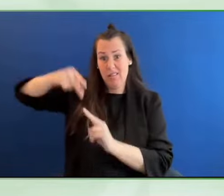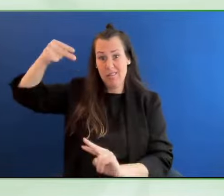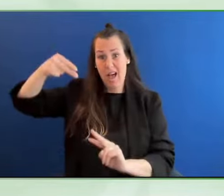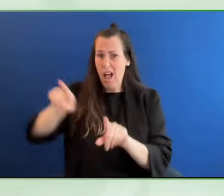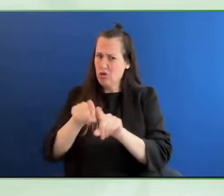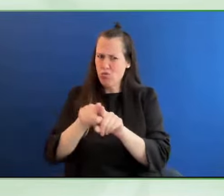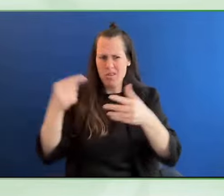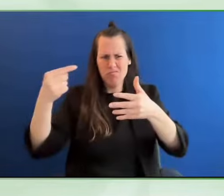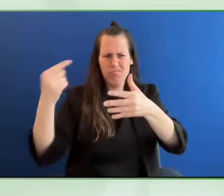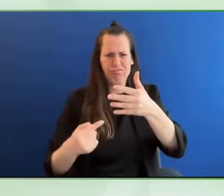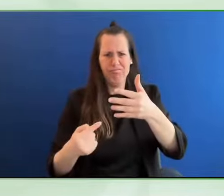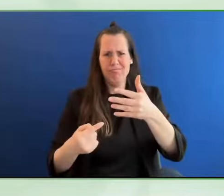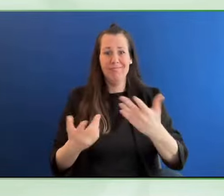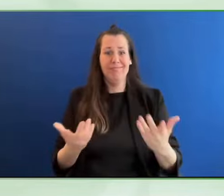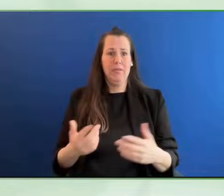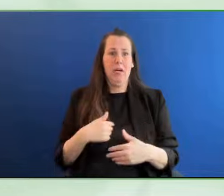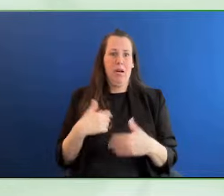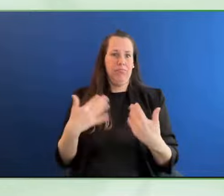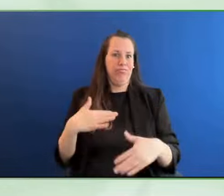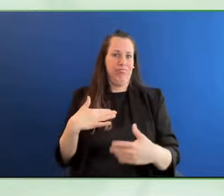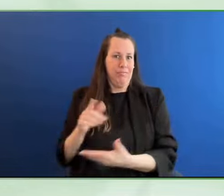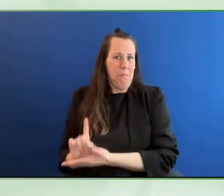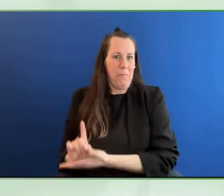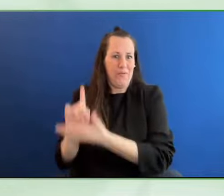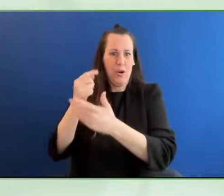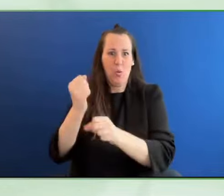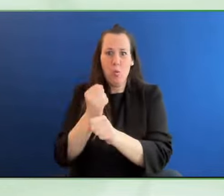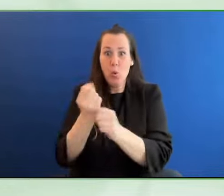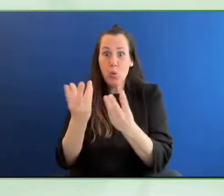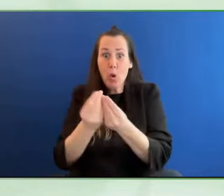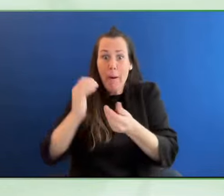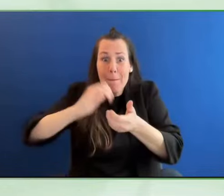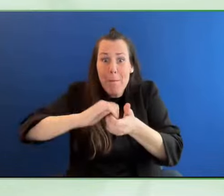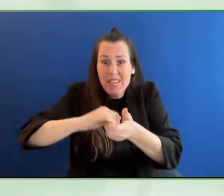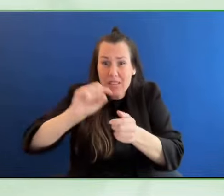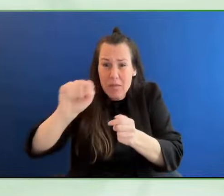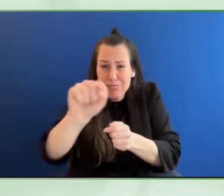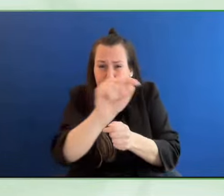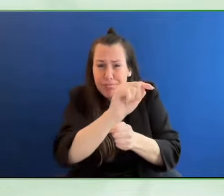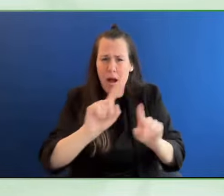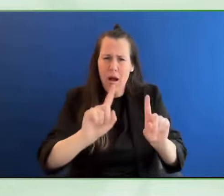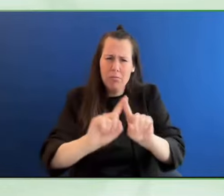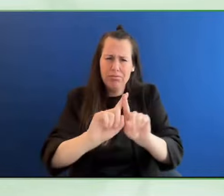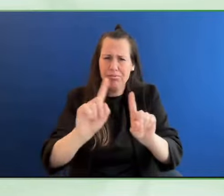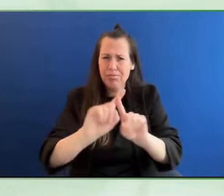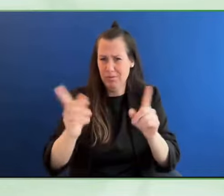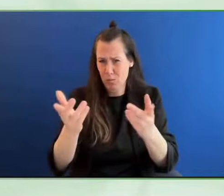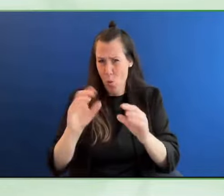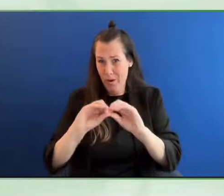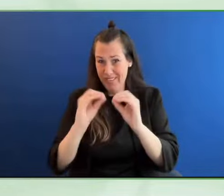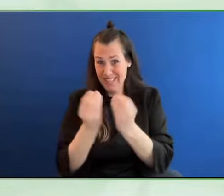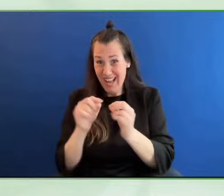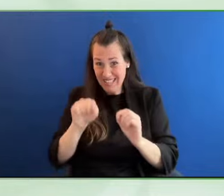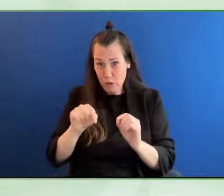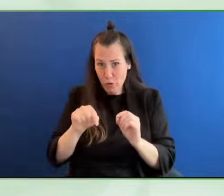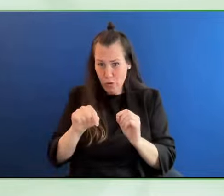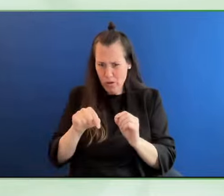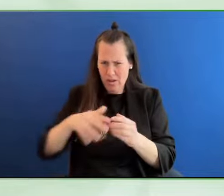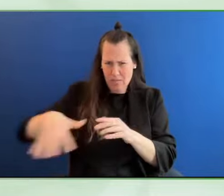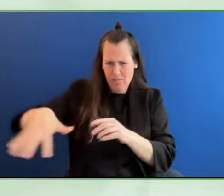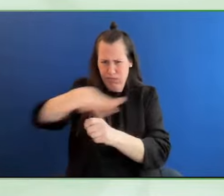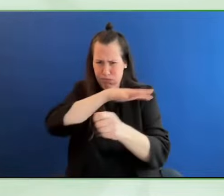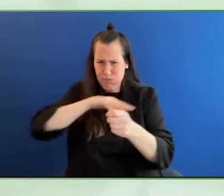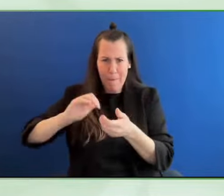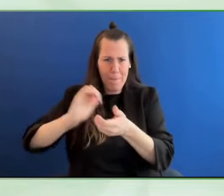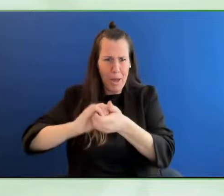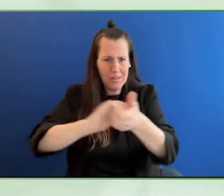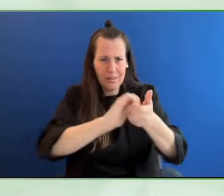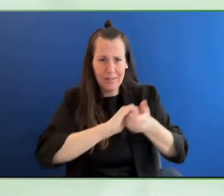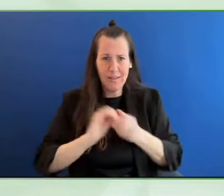I have got really privileged to play in all of the sandboxes whilst living in a glorious